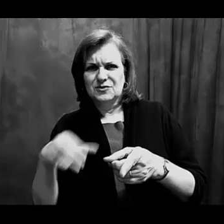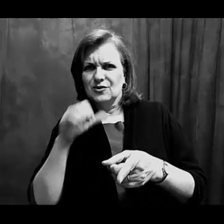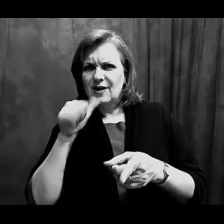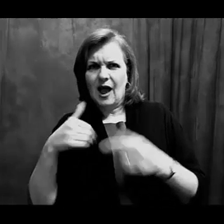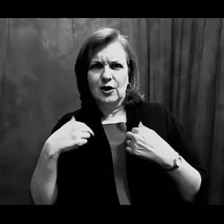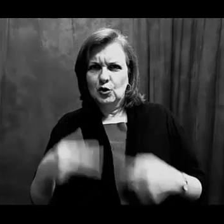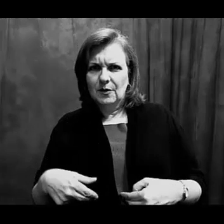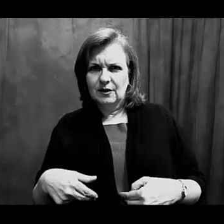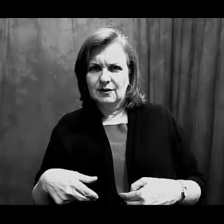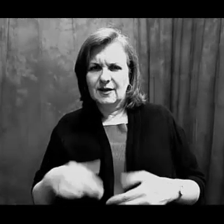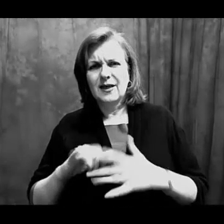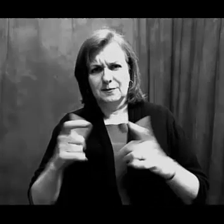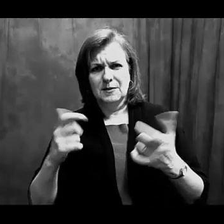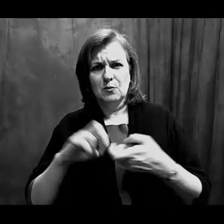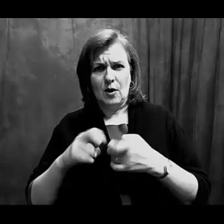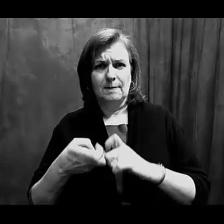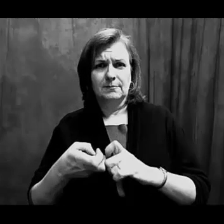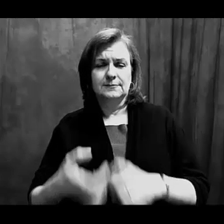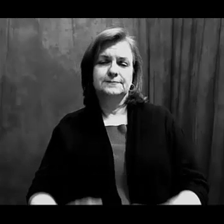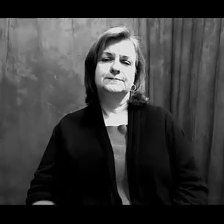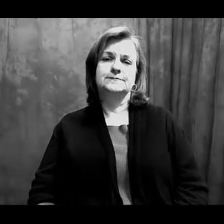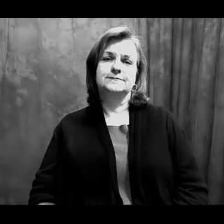that's a problem!